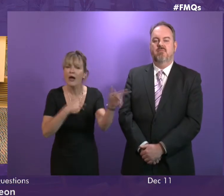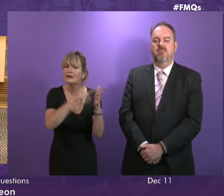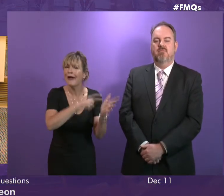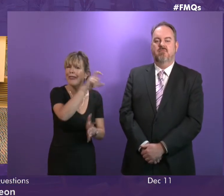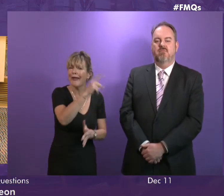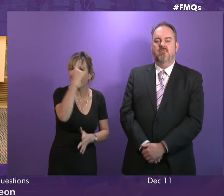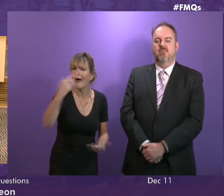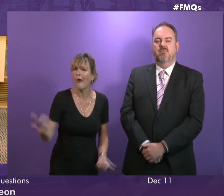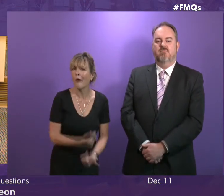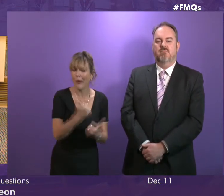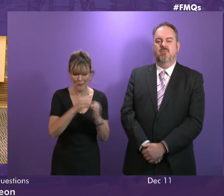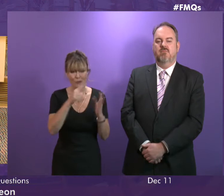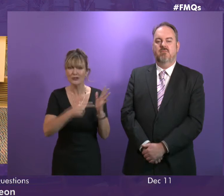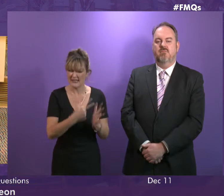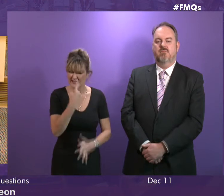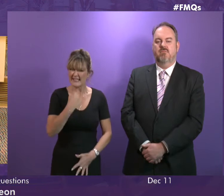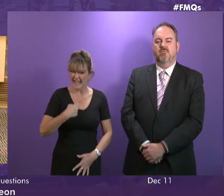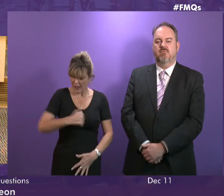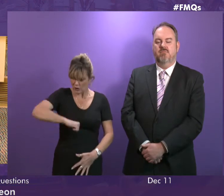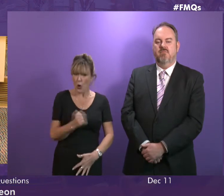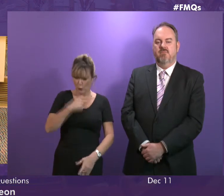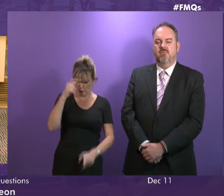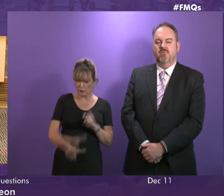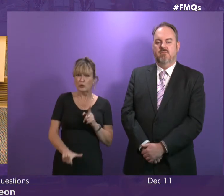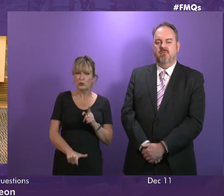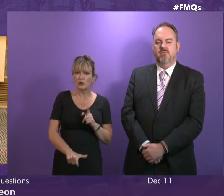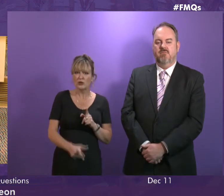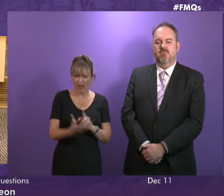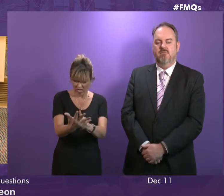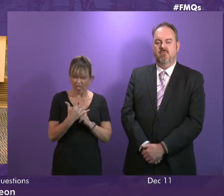Johnson to dictate Scotland’s future to the people of Scotland, whereas I think that